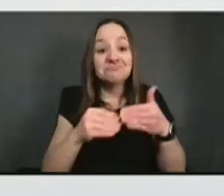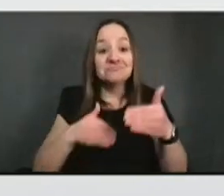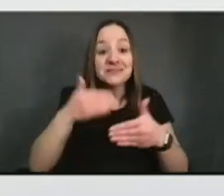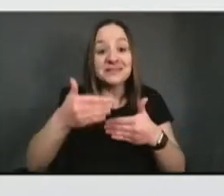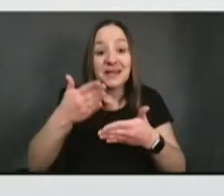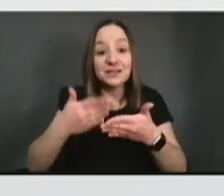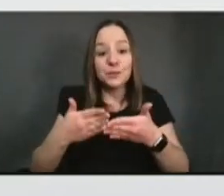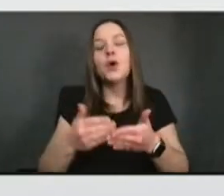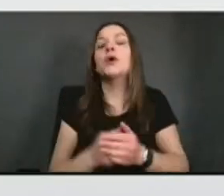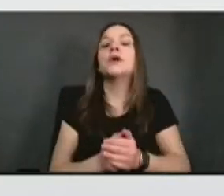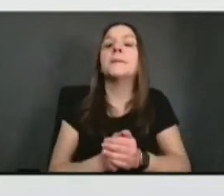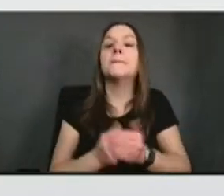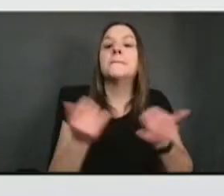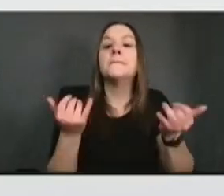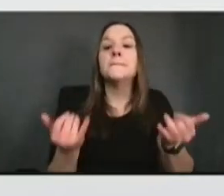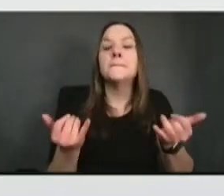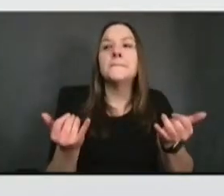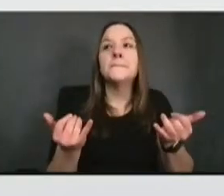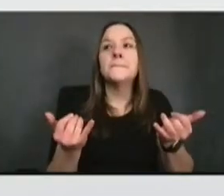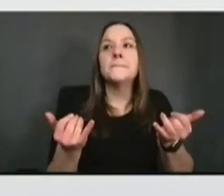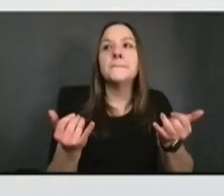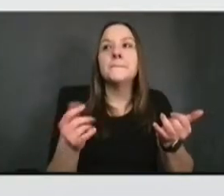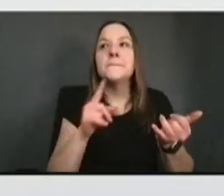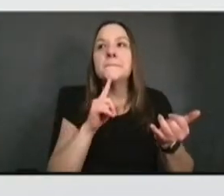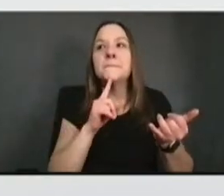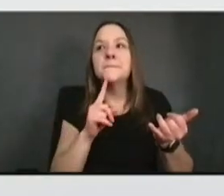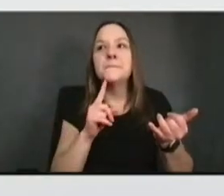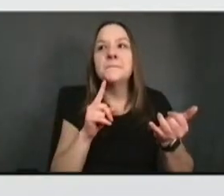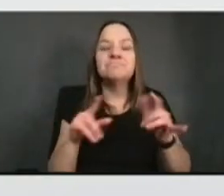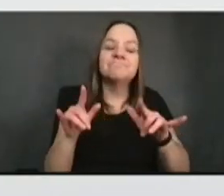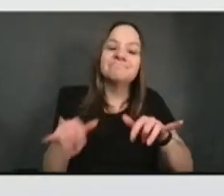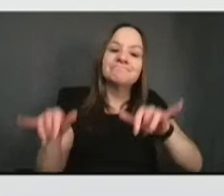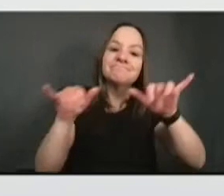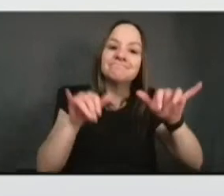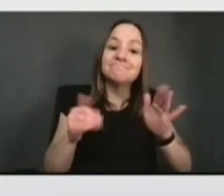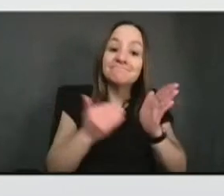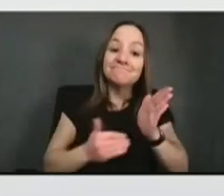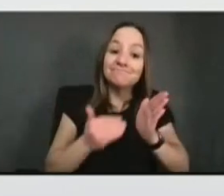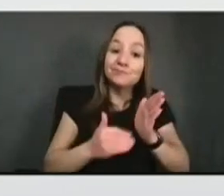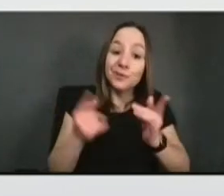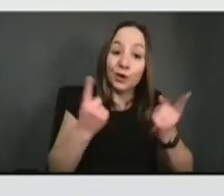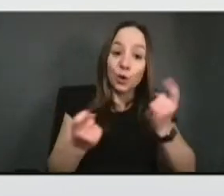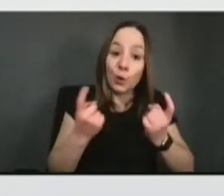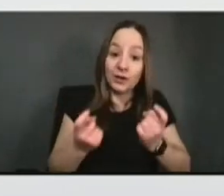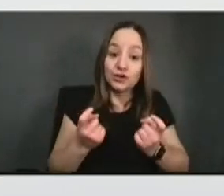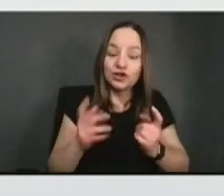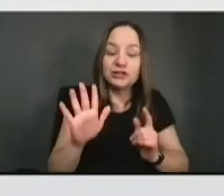you set us up Well, for our next section. We're getting now to